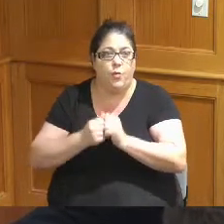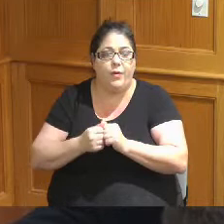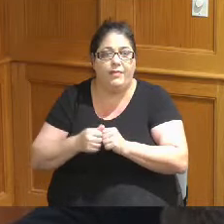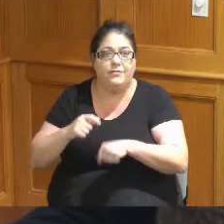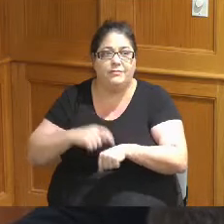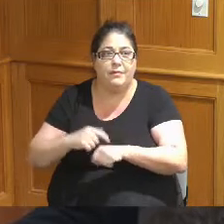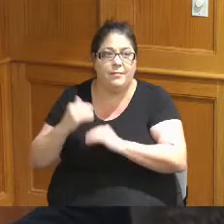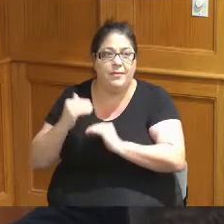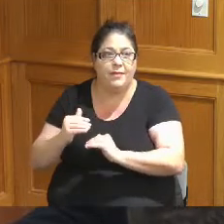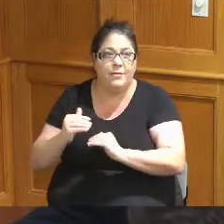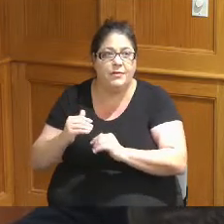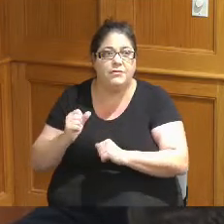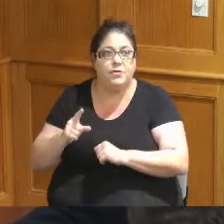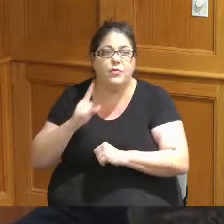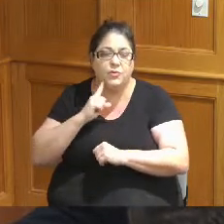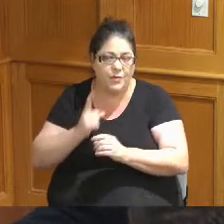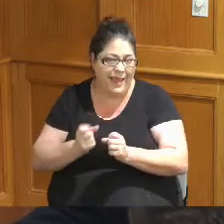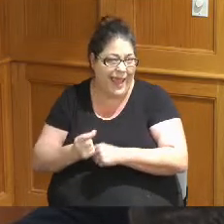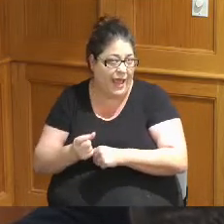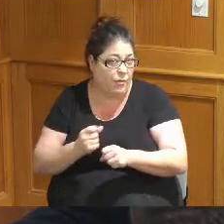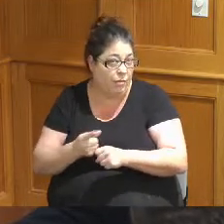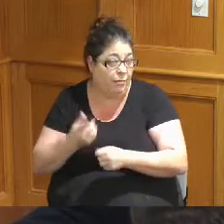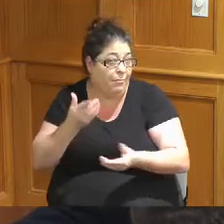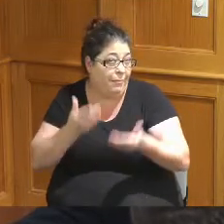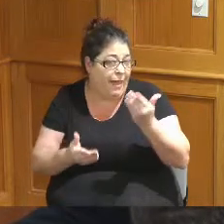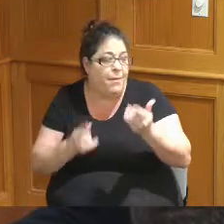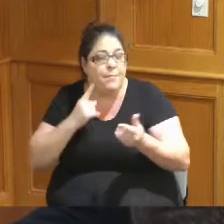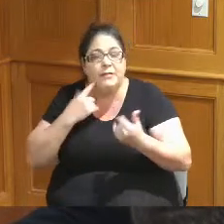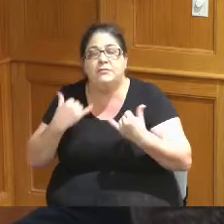we're discussing doing this annually but those discussions are in progress